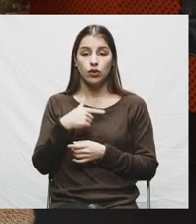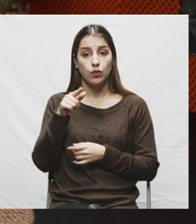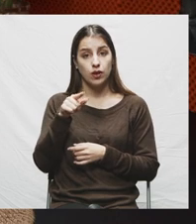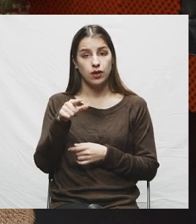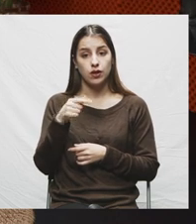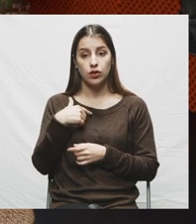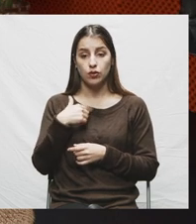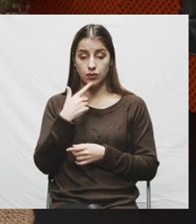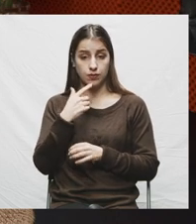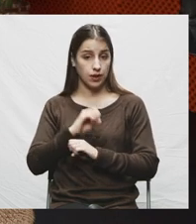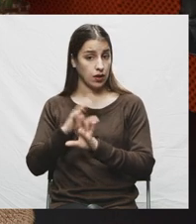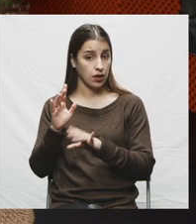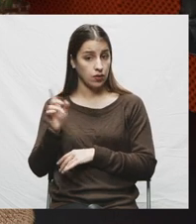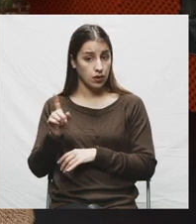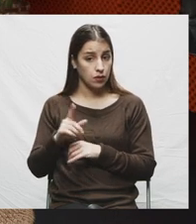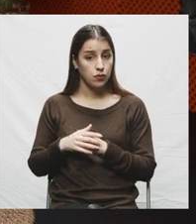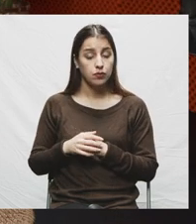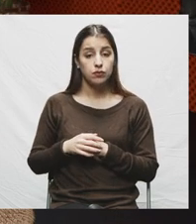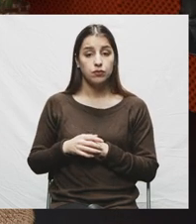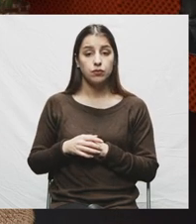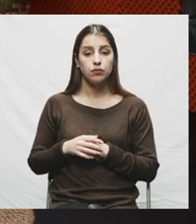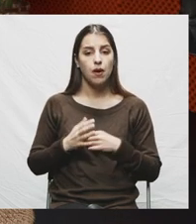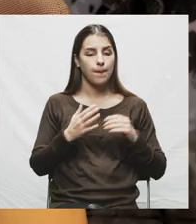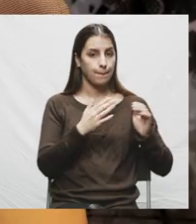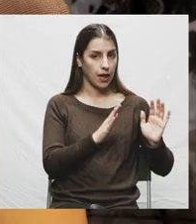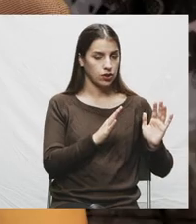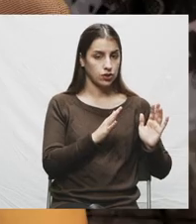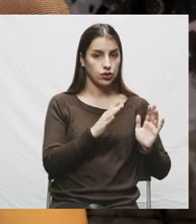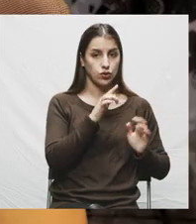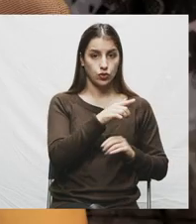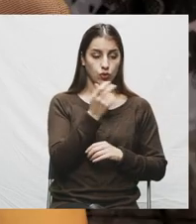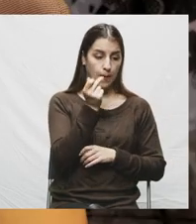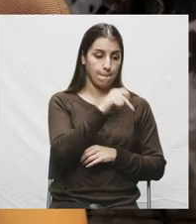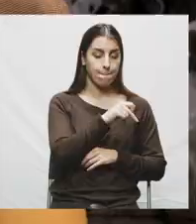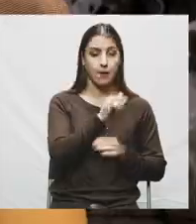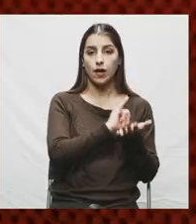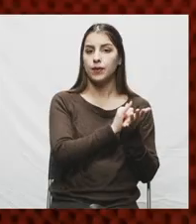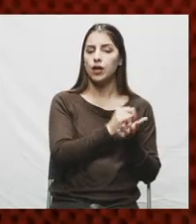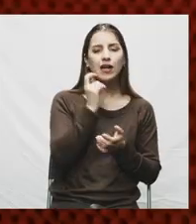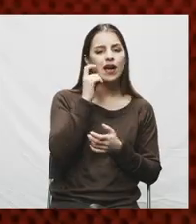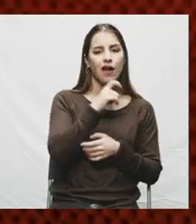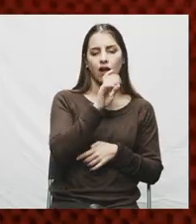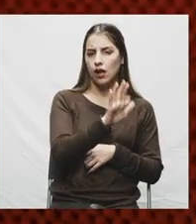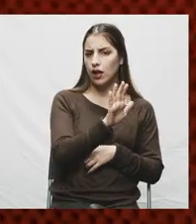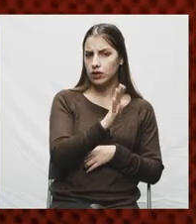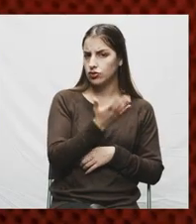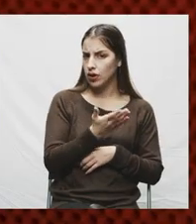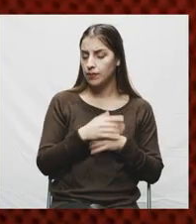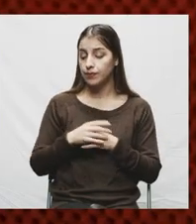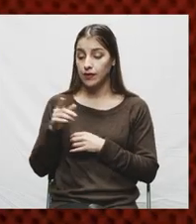And there I convinced myself that, indeed, I wanted to dance. But, so you arrive to New York, who was already there?